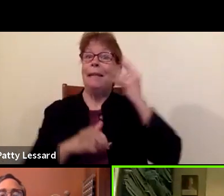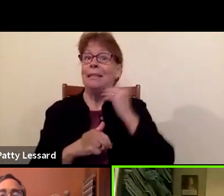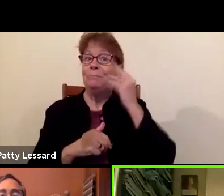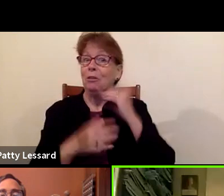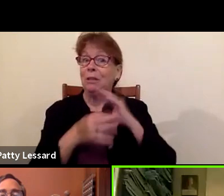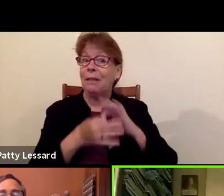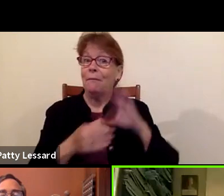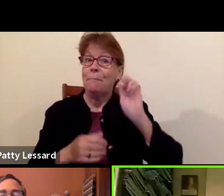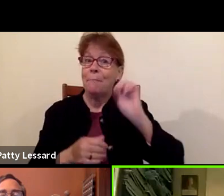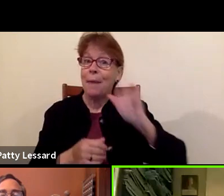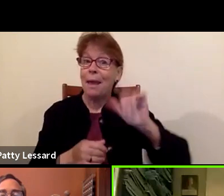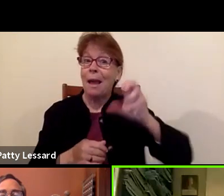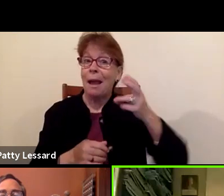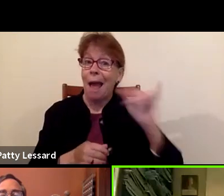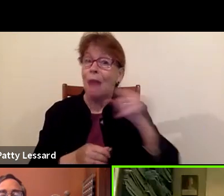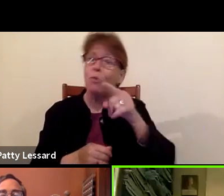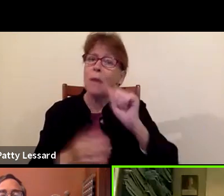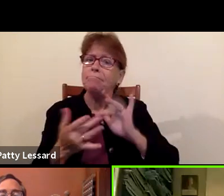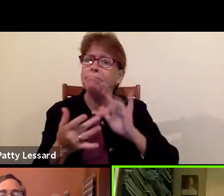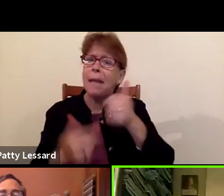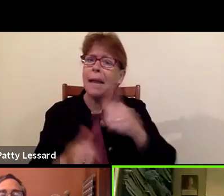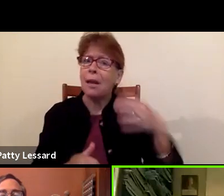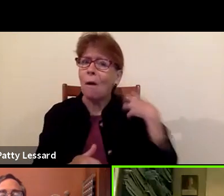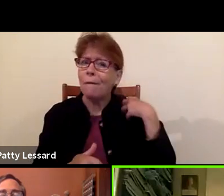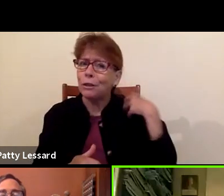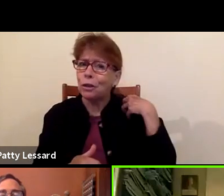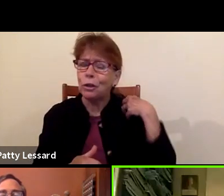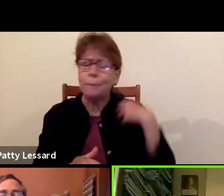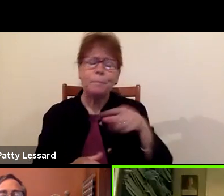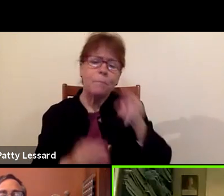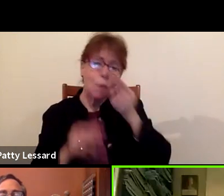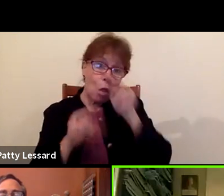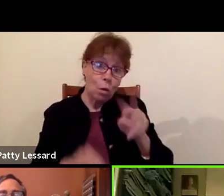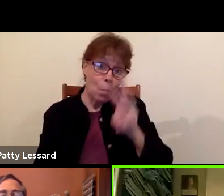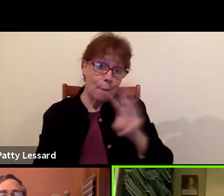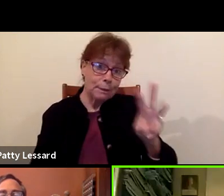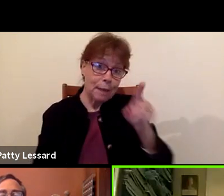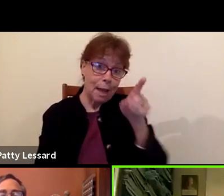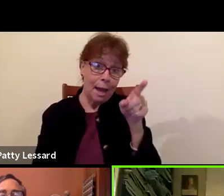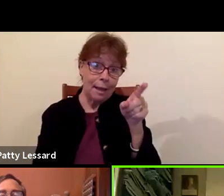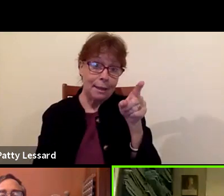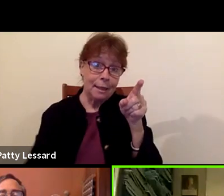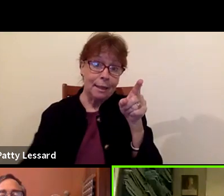always excited about having new people come and we are interested in them becoming